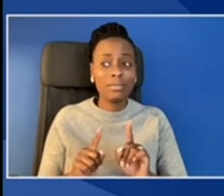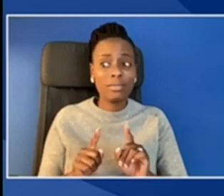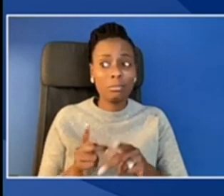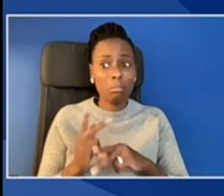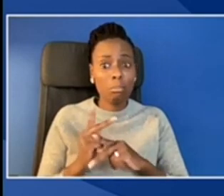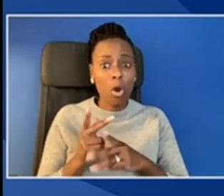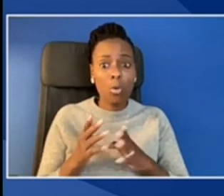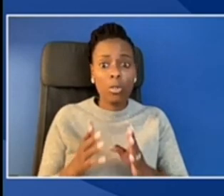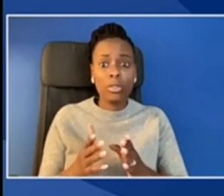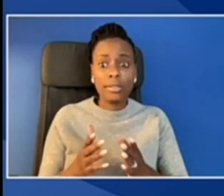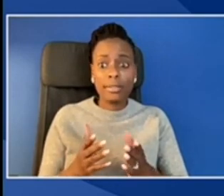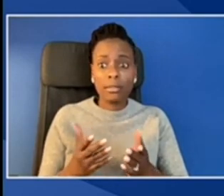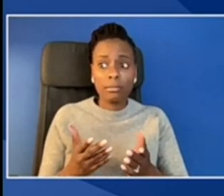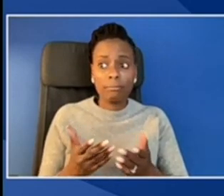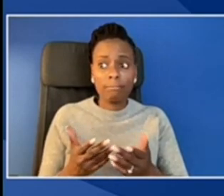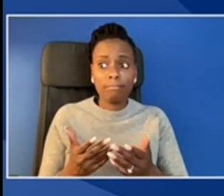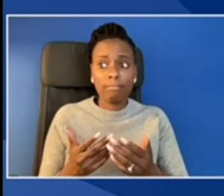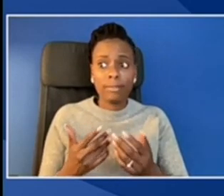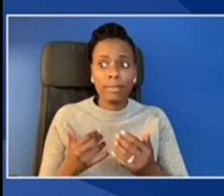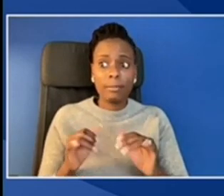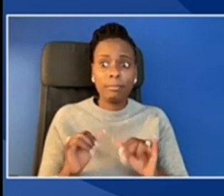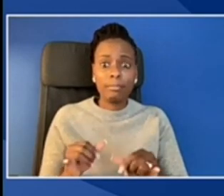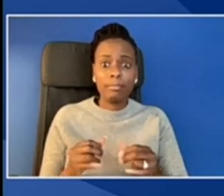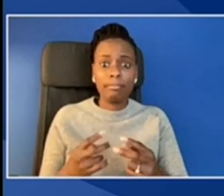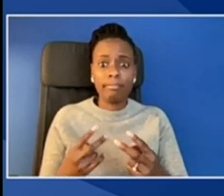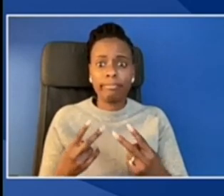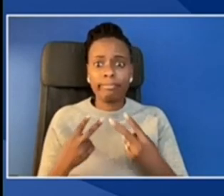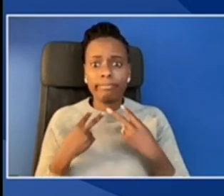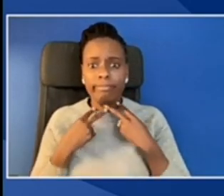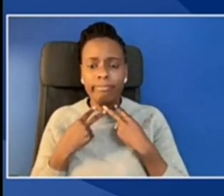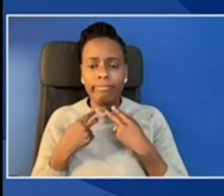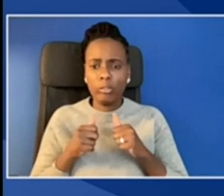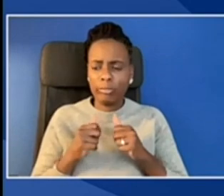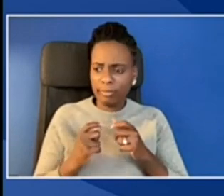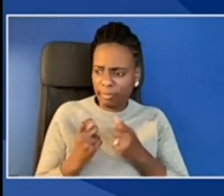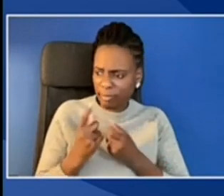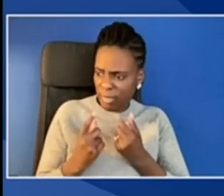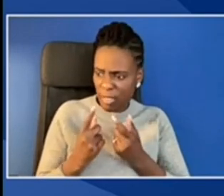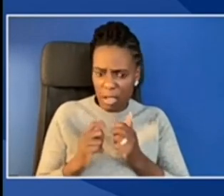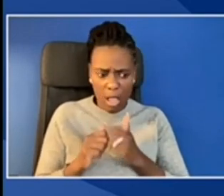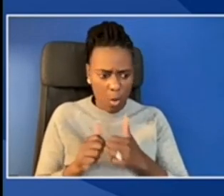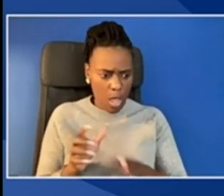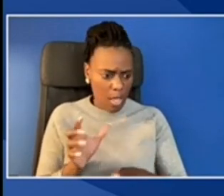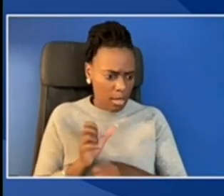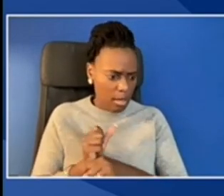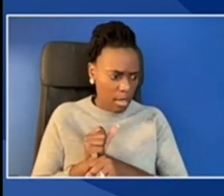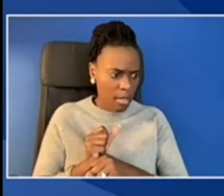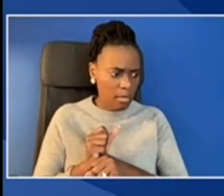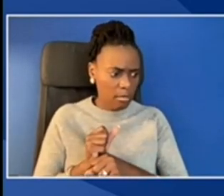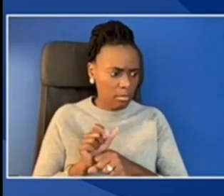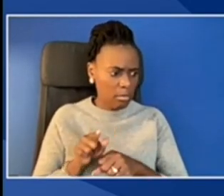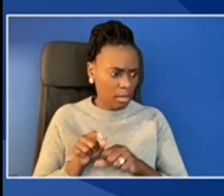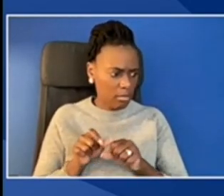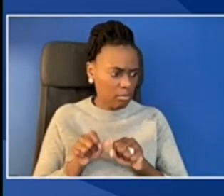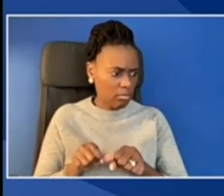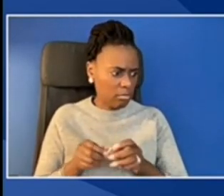the position of having to try to understand when and how they're going to receive that potential relief again, if it